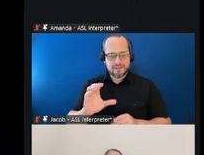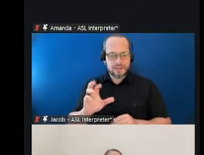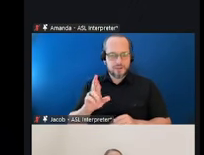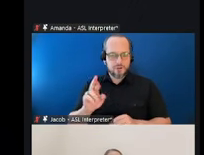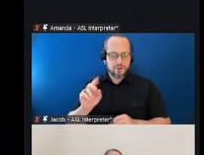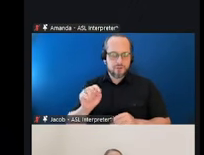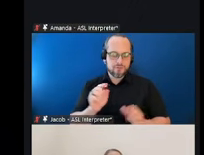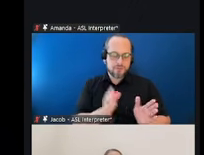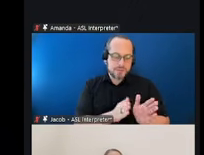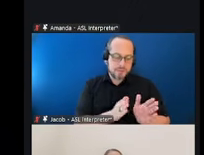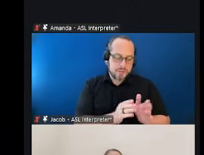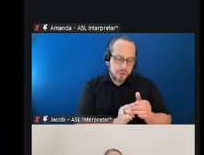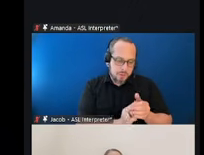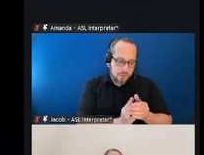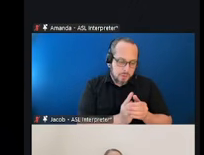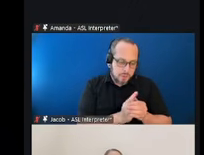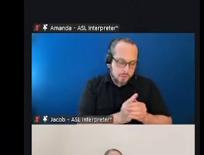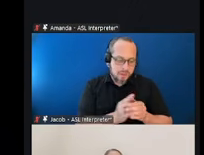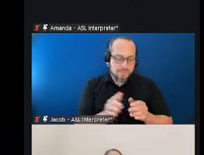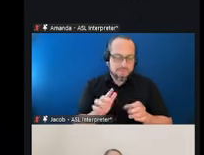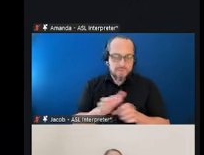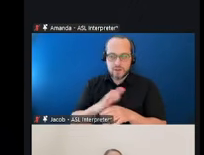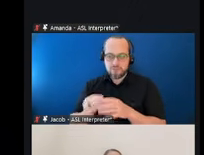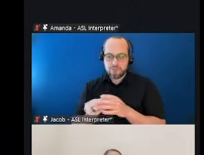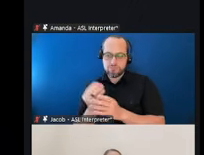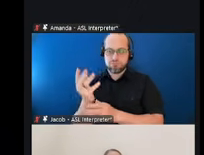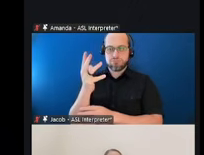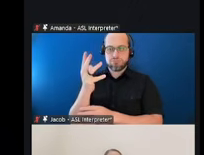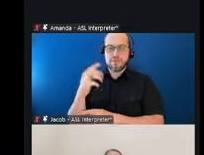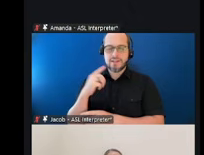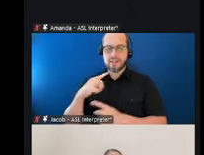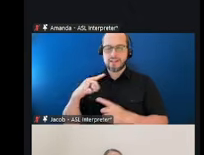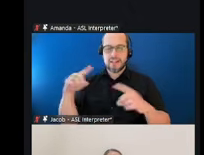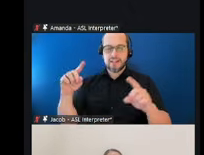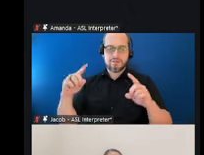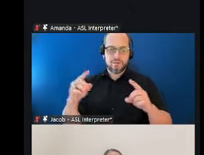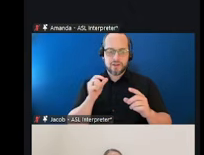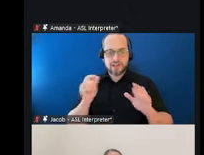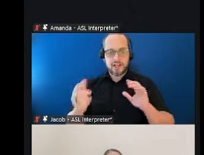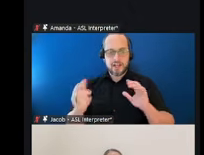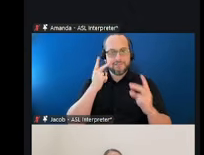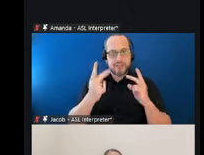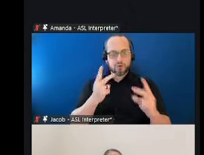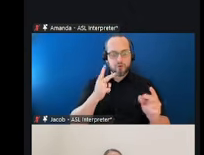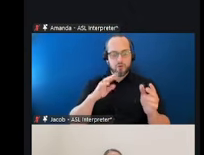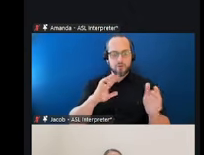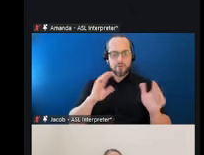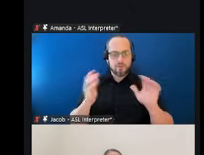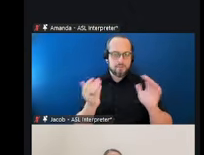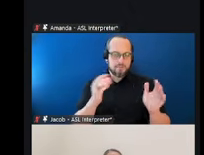to a fully rooted thriving plant. Uh so it's not just a visual visual metaphor here. It represents